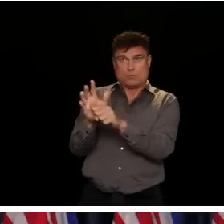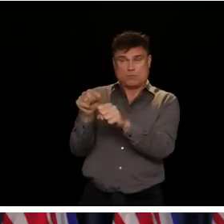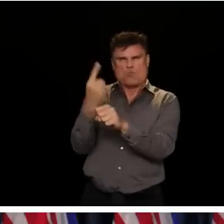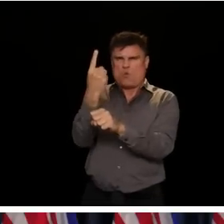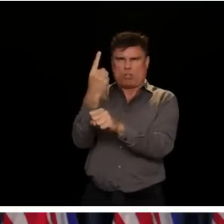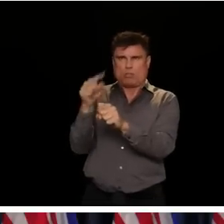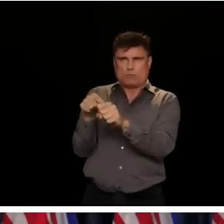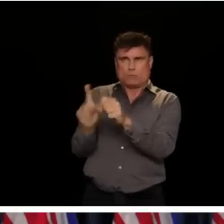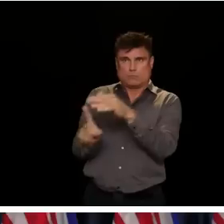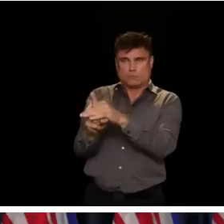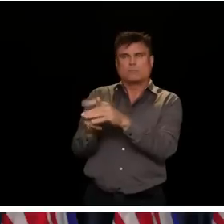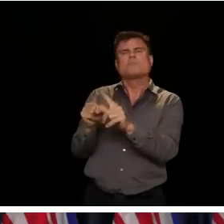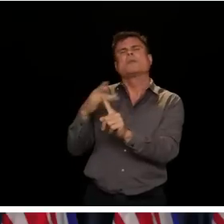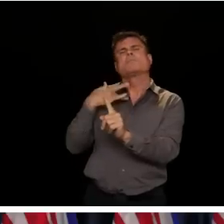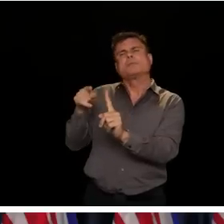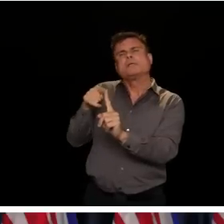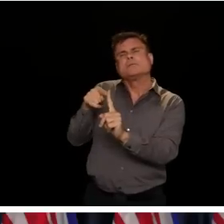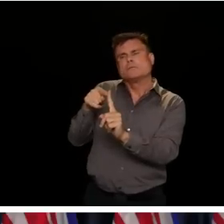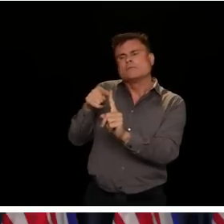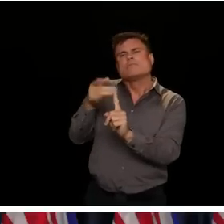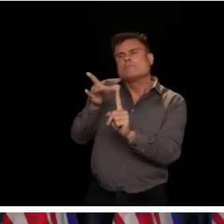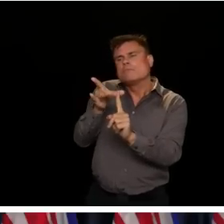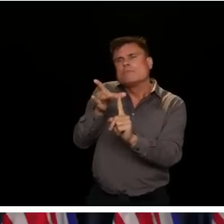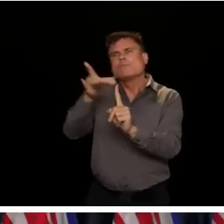because we were not recognising new cases and they were transmitting